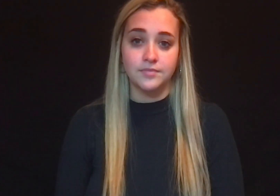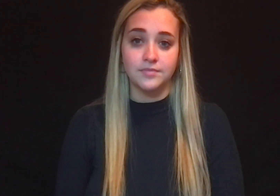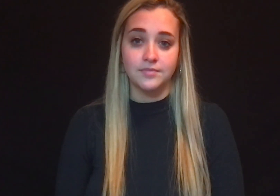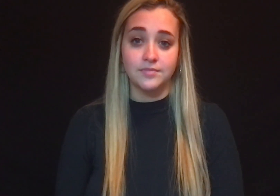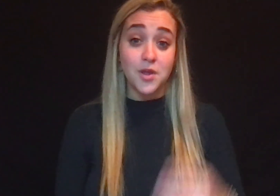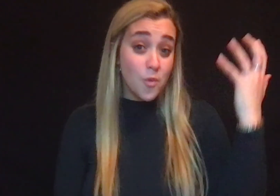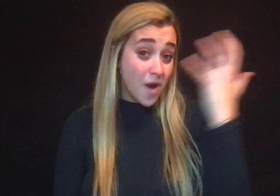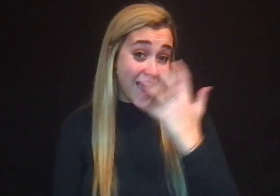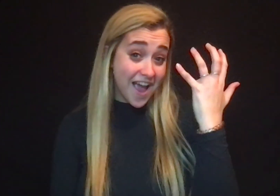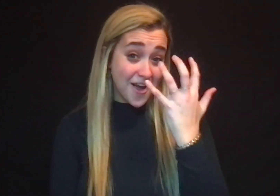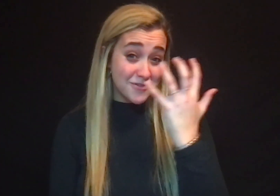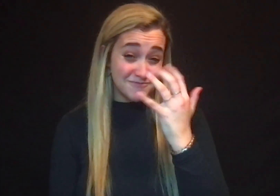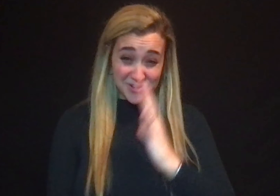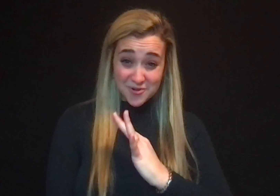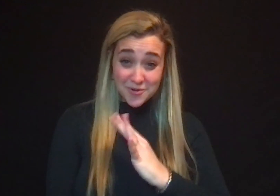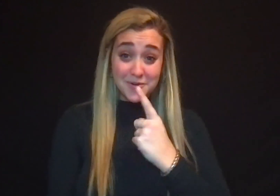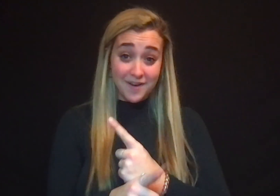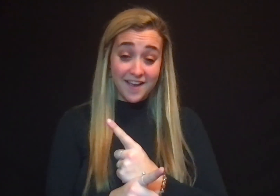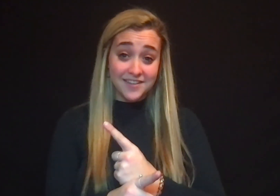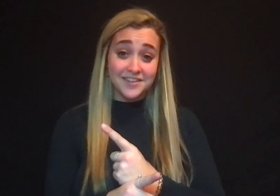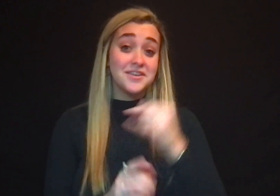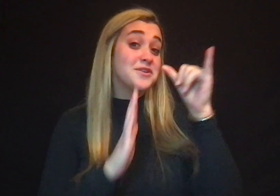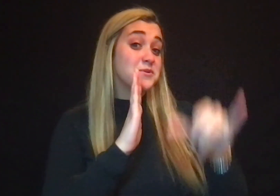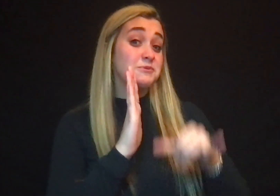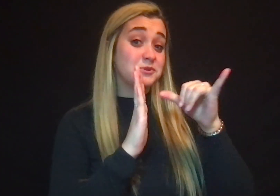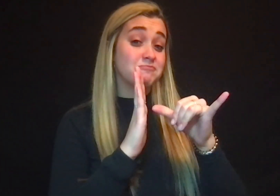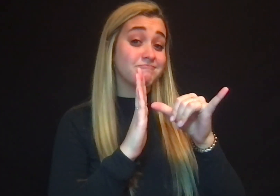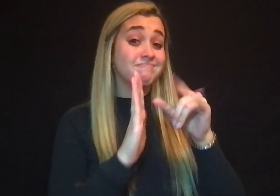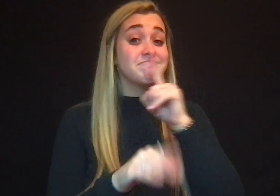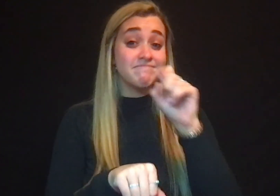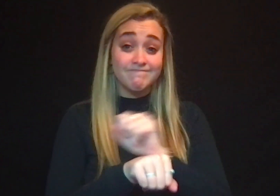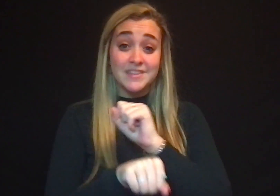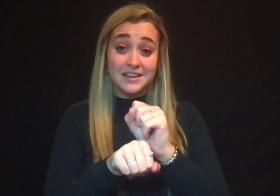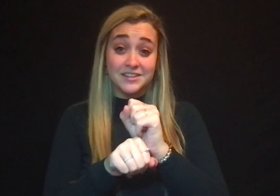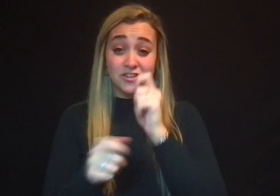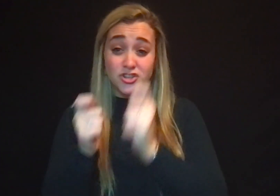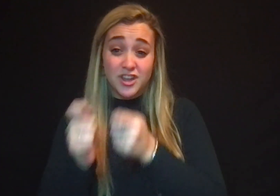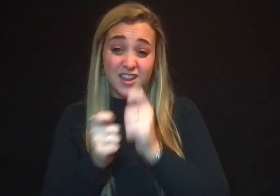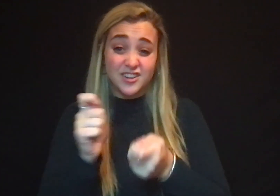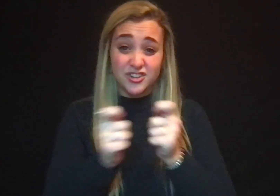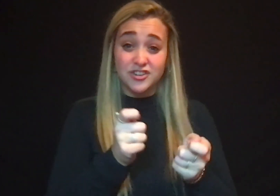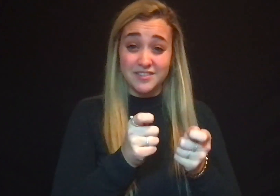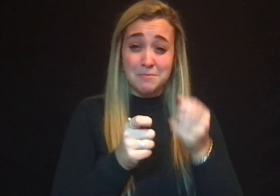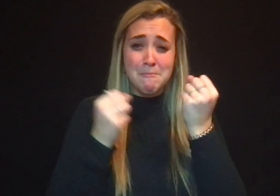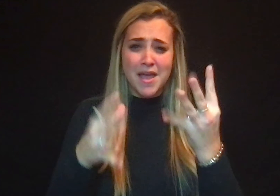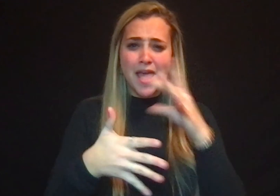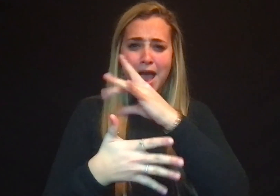Wow! Wasn’t that cool? YouTube really allows you to manipulate your captions and make them accessible